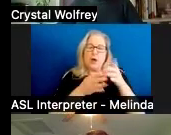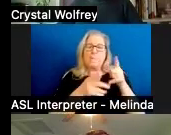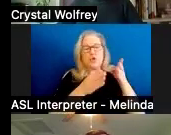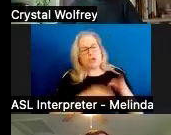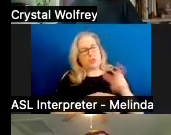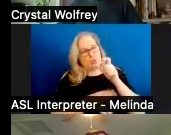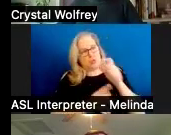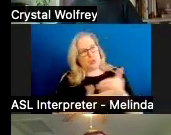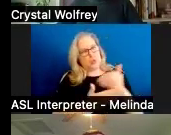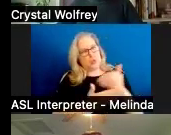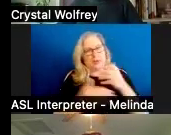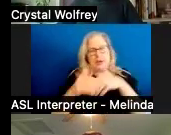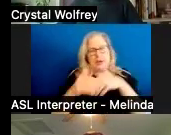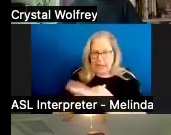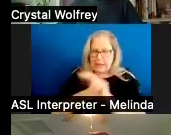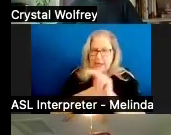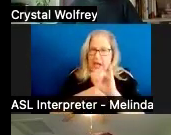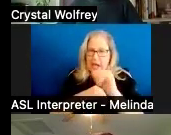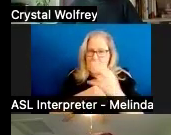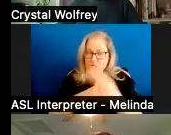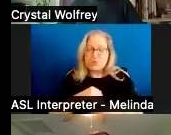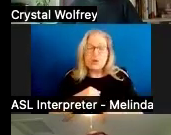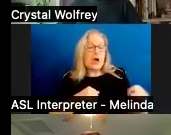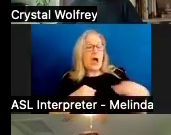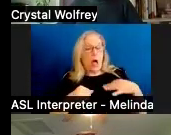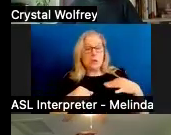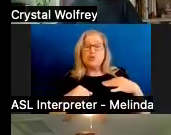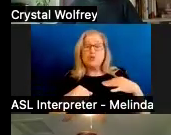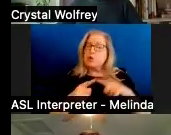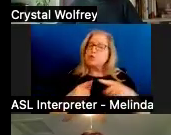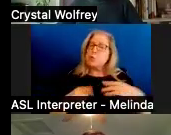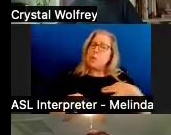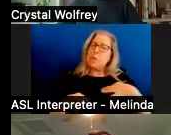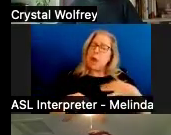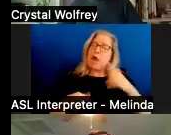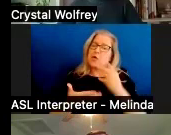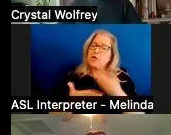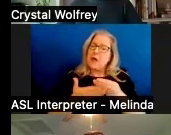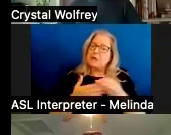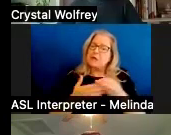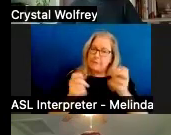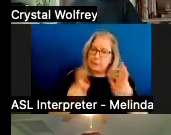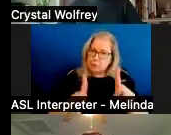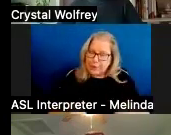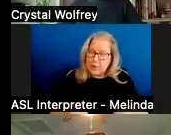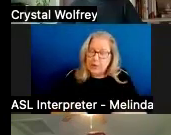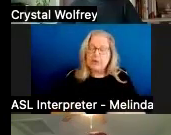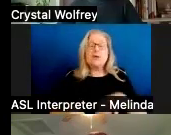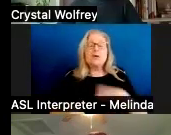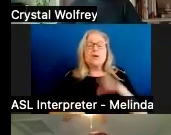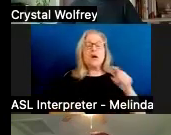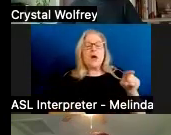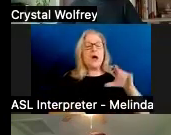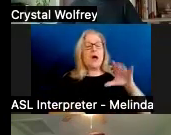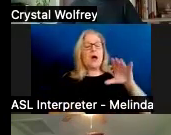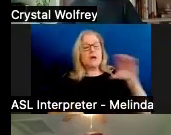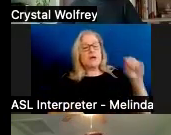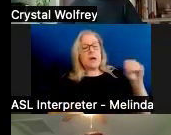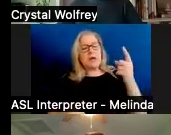coming into NIH, eligible to apply for a funding opportunity, and the company has a couple years of operation,